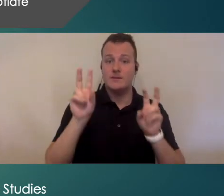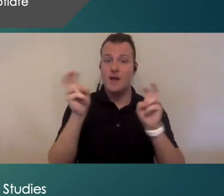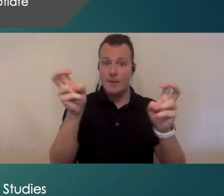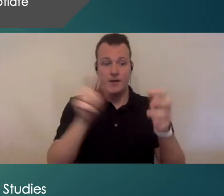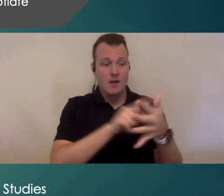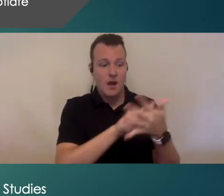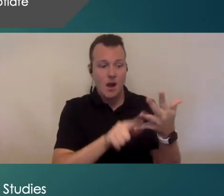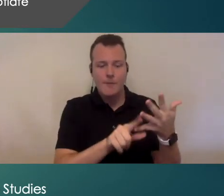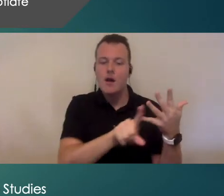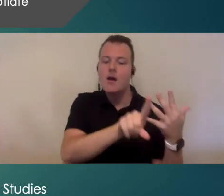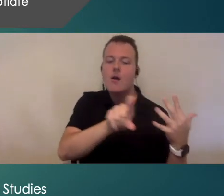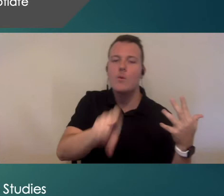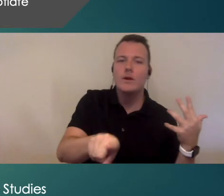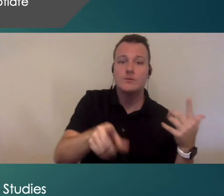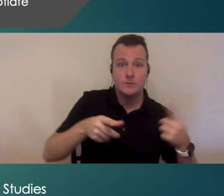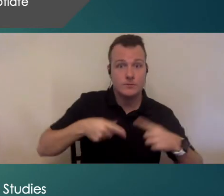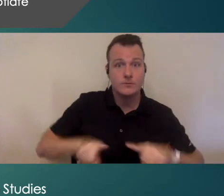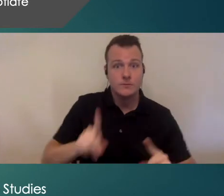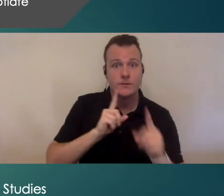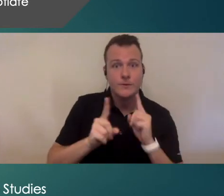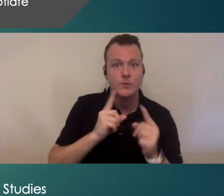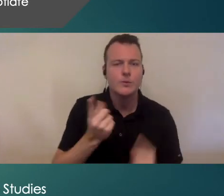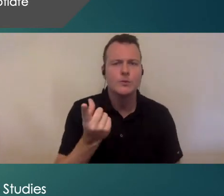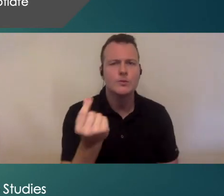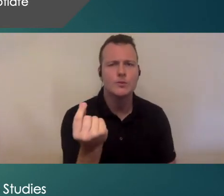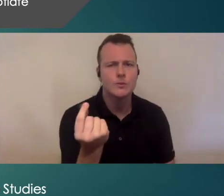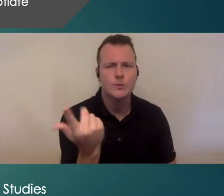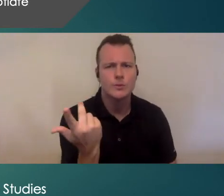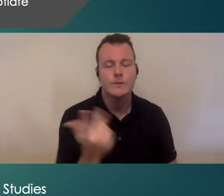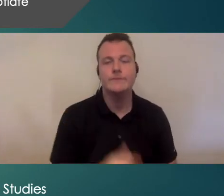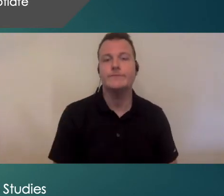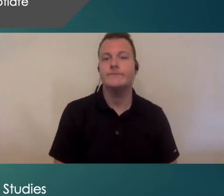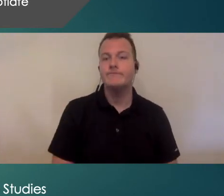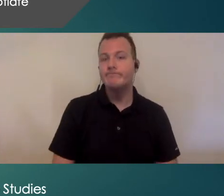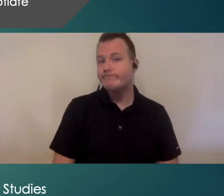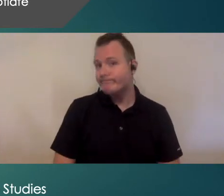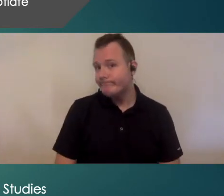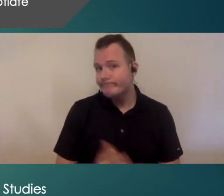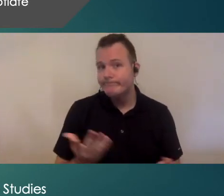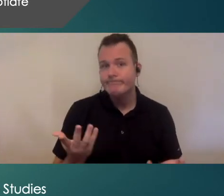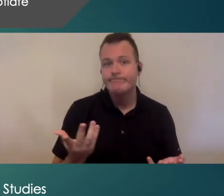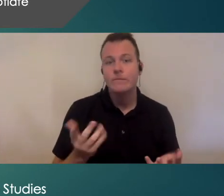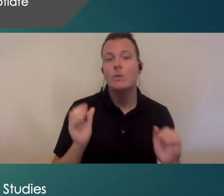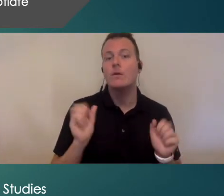up during your interview. You can go through and have kind of blanket